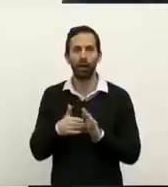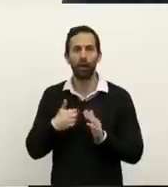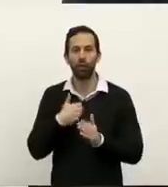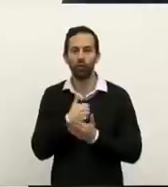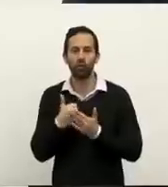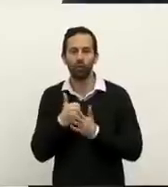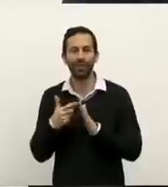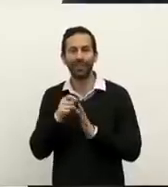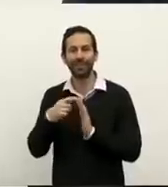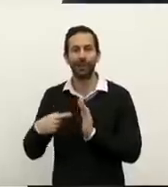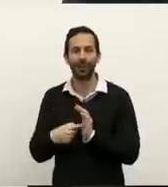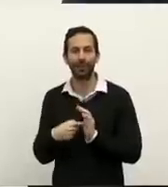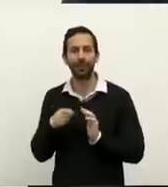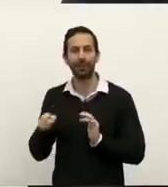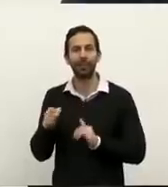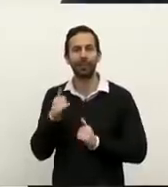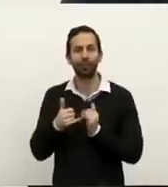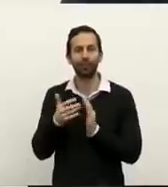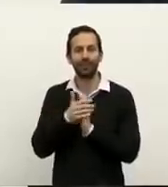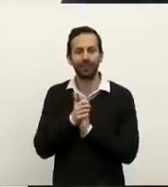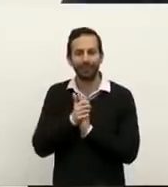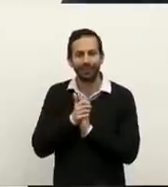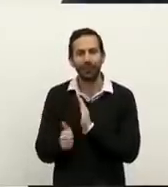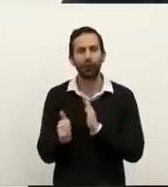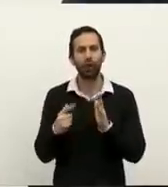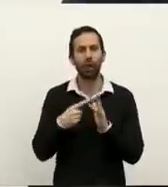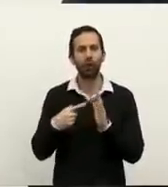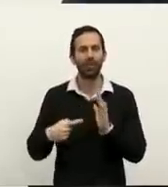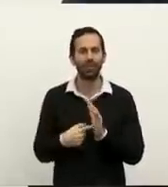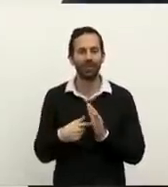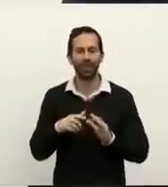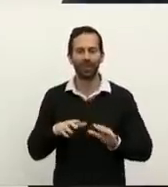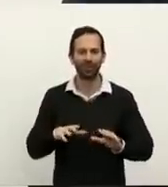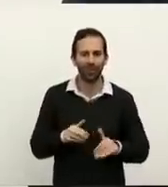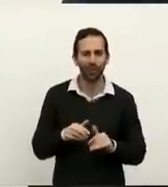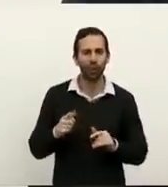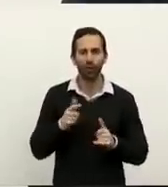normally expect it to be a very skilled occupational therapist or physiotherapist.